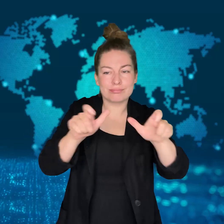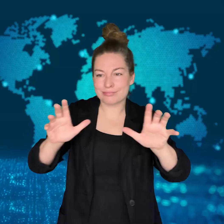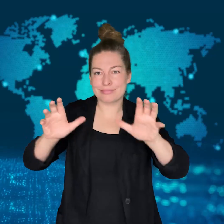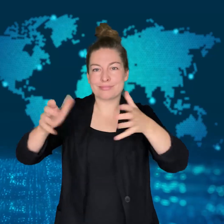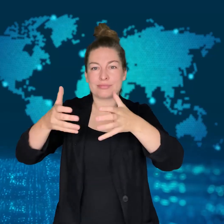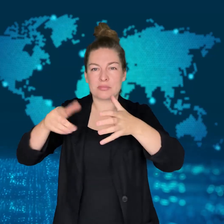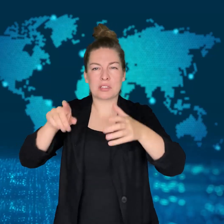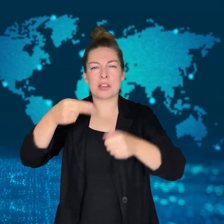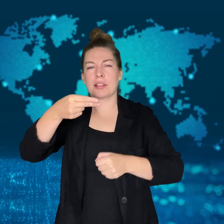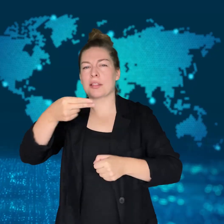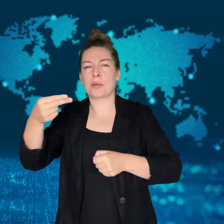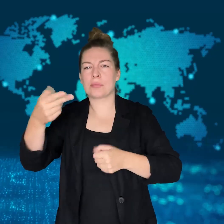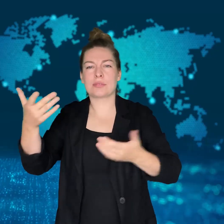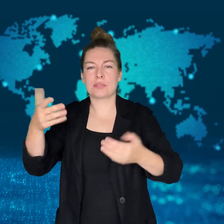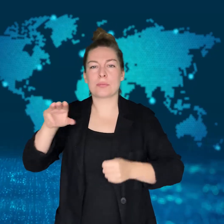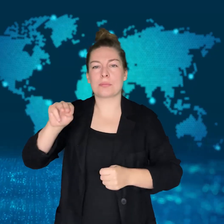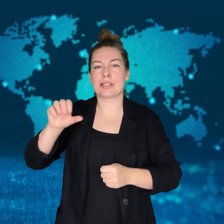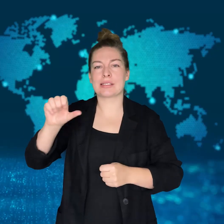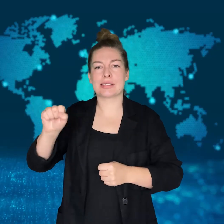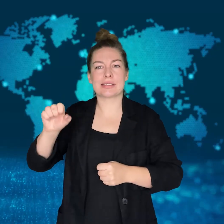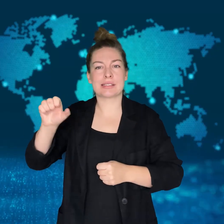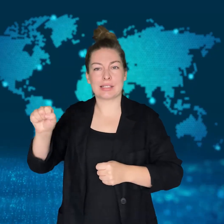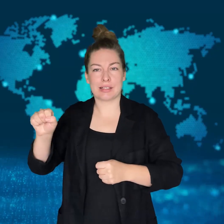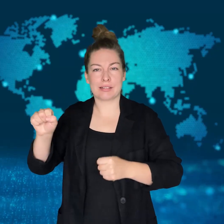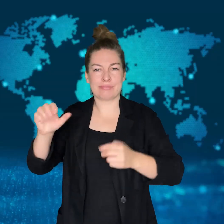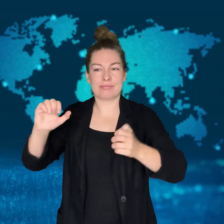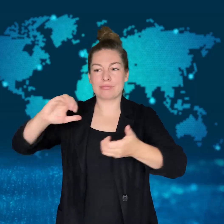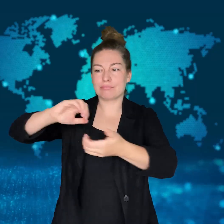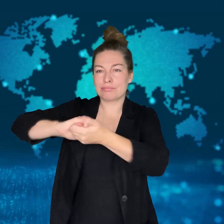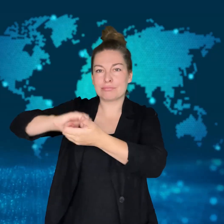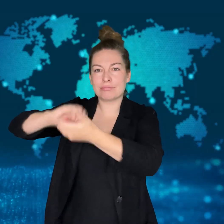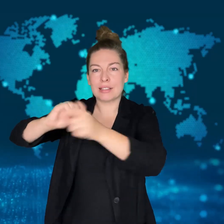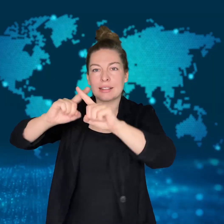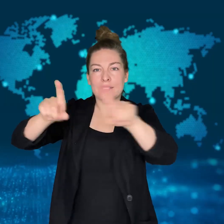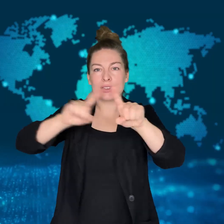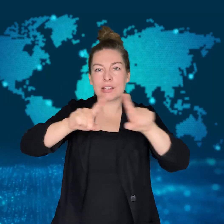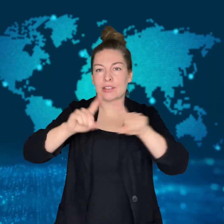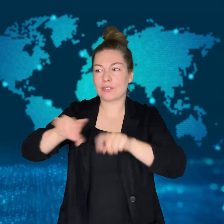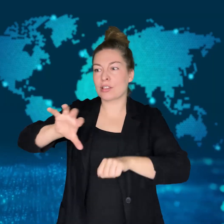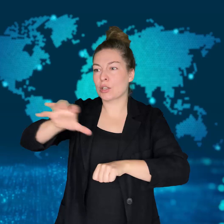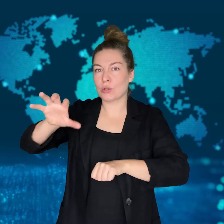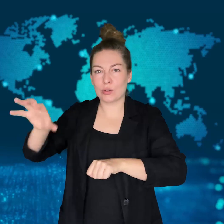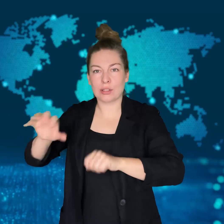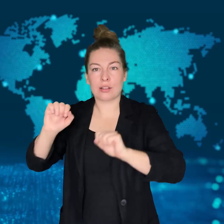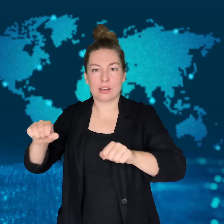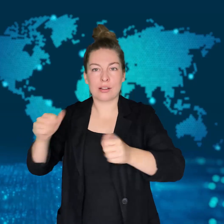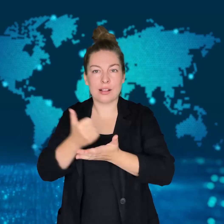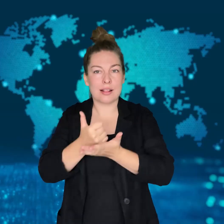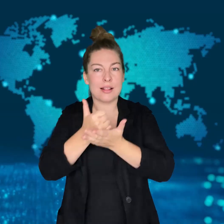Multinational Security Support (MSS).